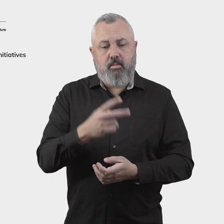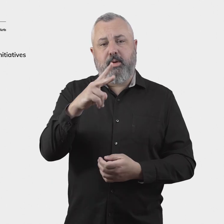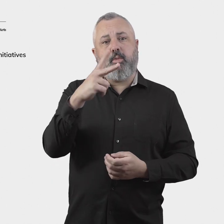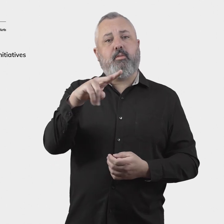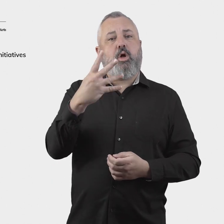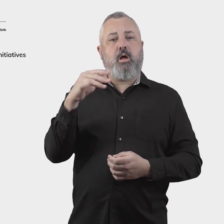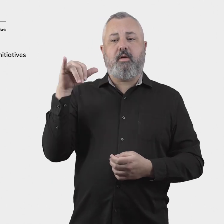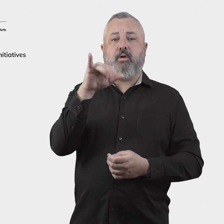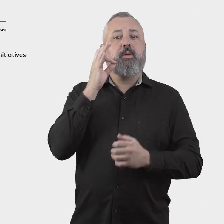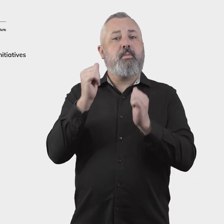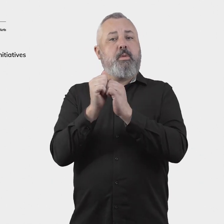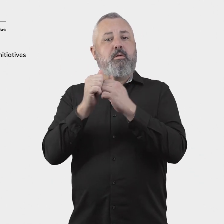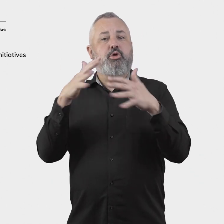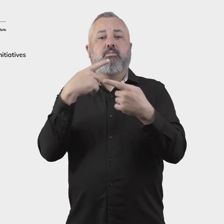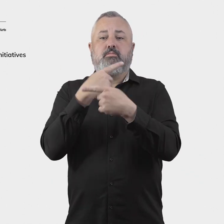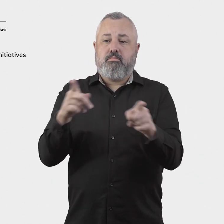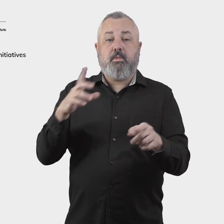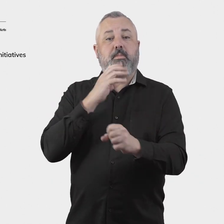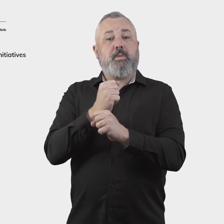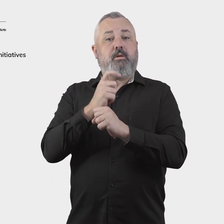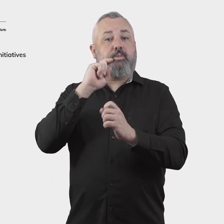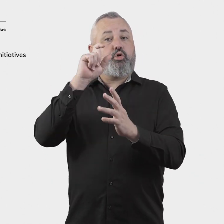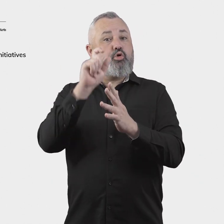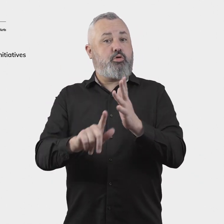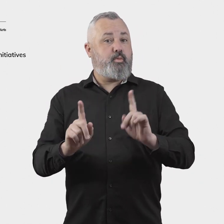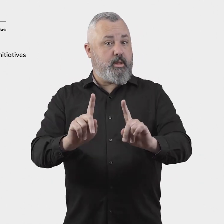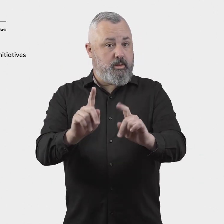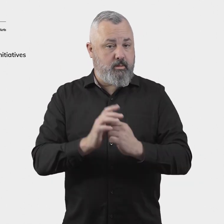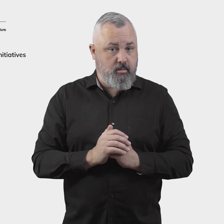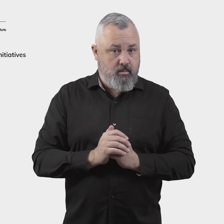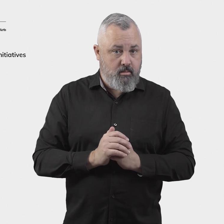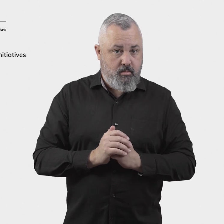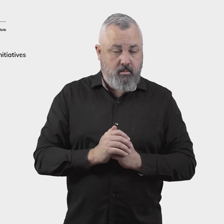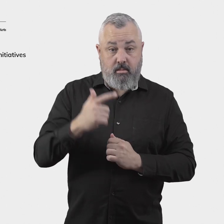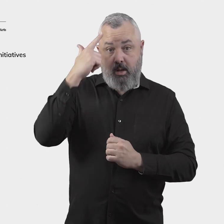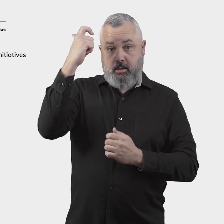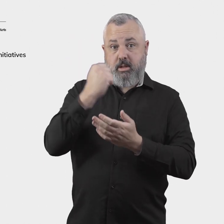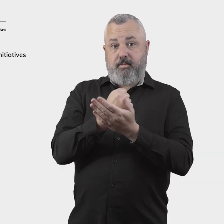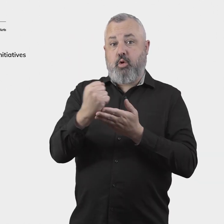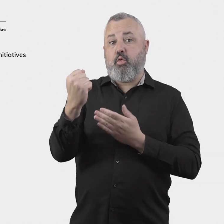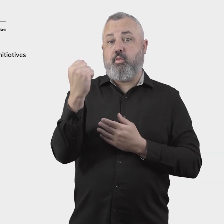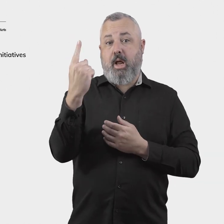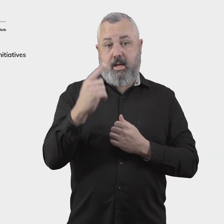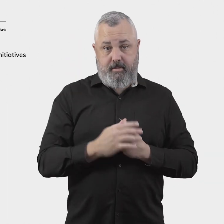The 2024 Aviation White Paper announced that the Australian Government will: Initiative 1.